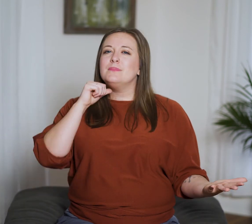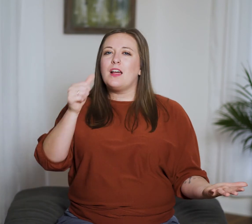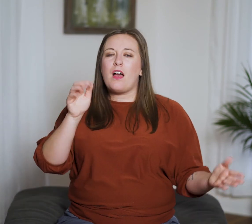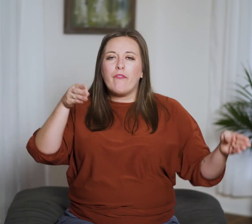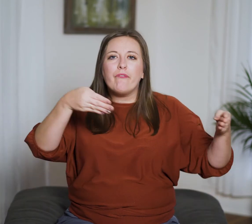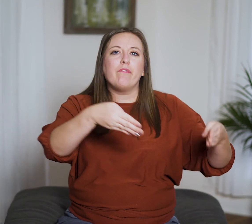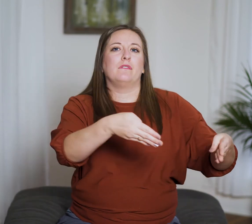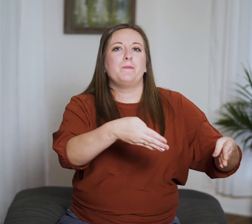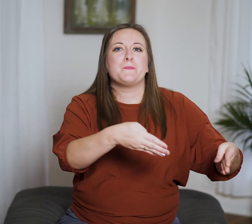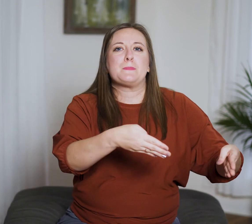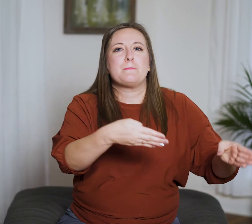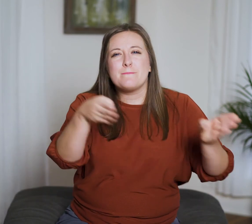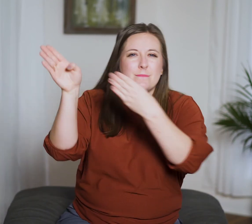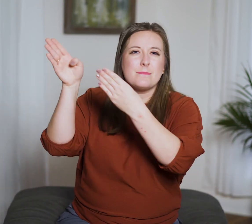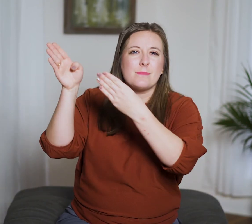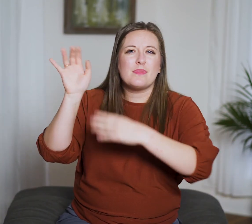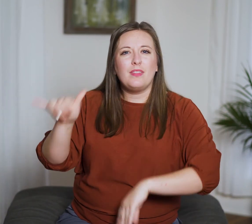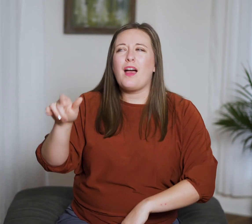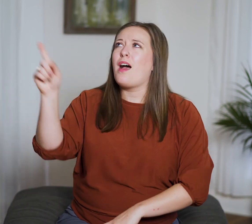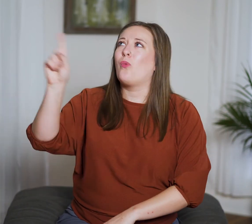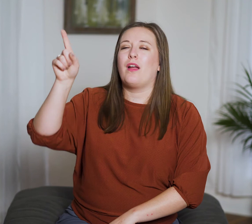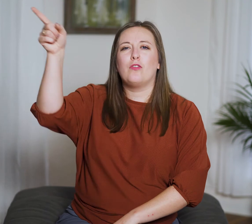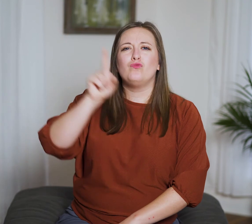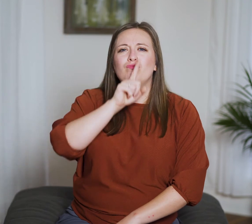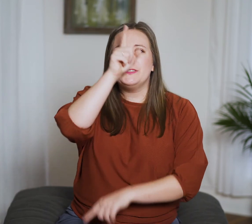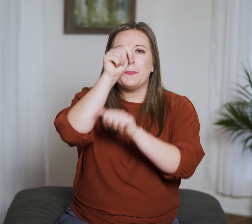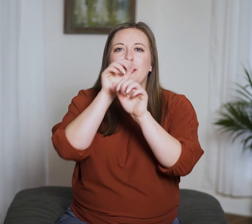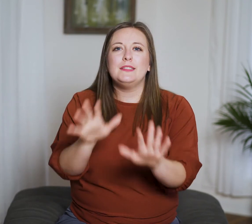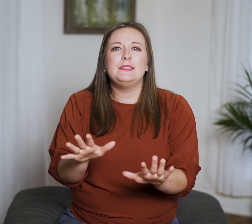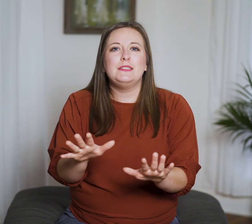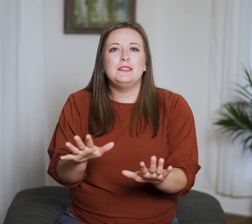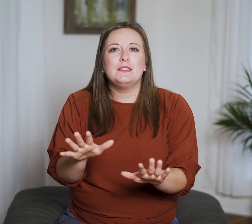not focused on it, then that’s where real blessing is found!